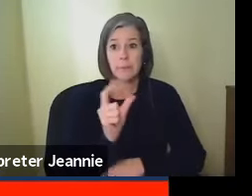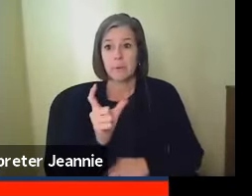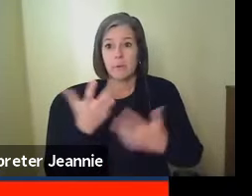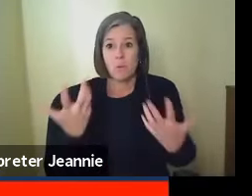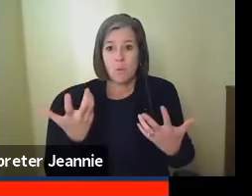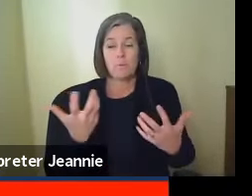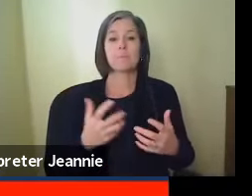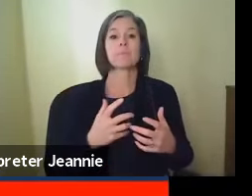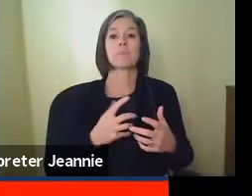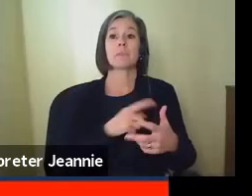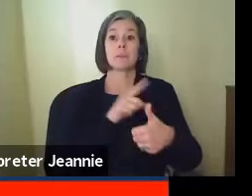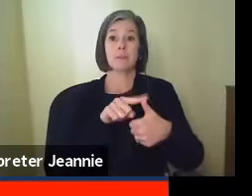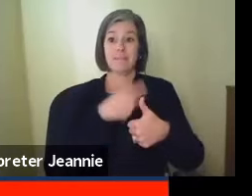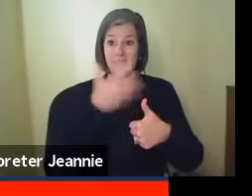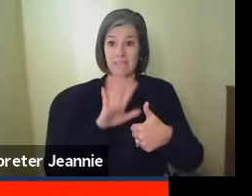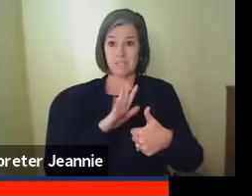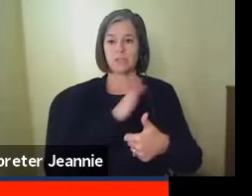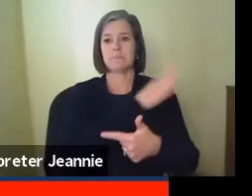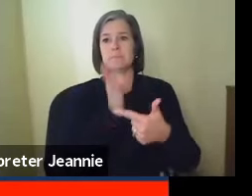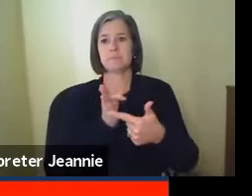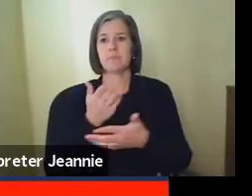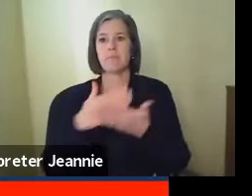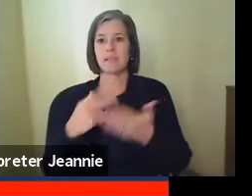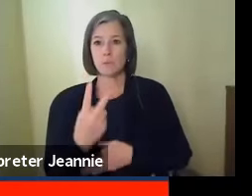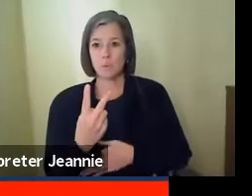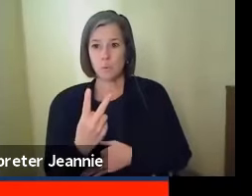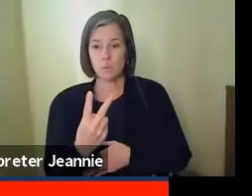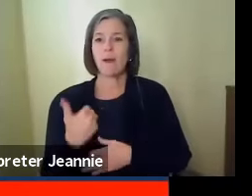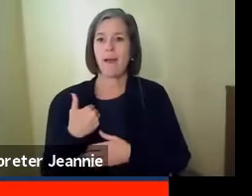that phase, we go into phase two clinical trials. There are hundreds of volunteers.